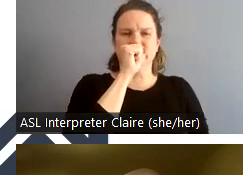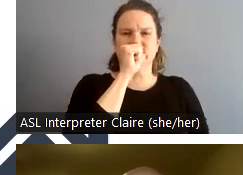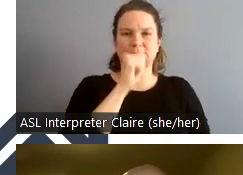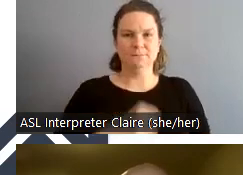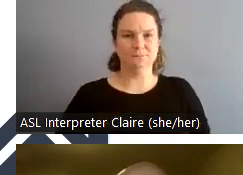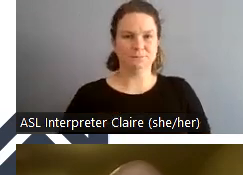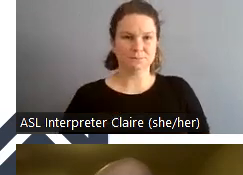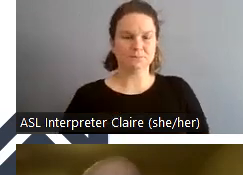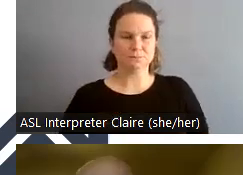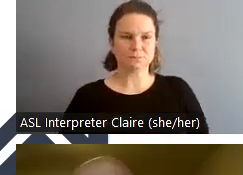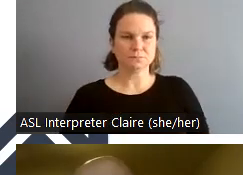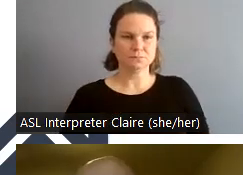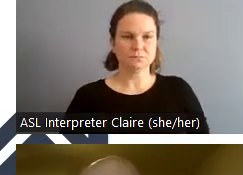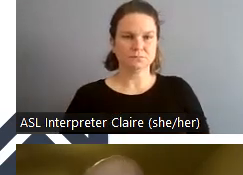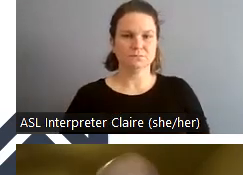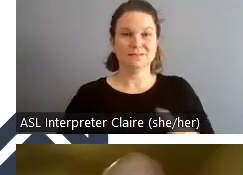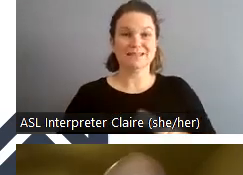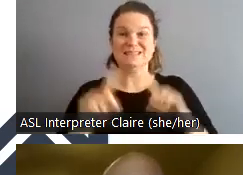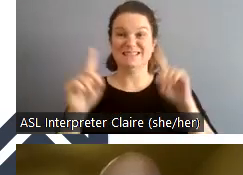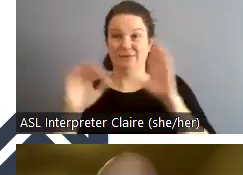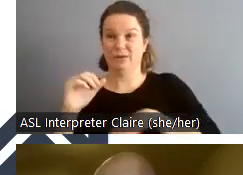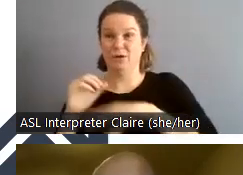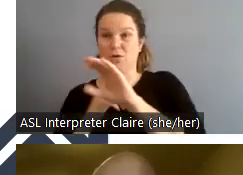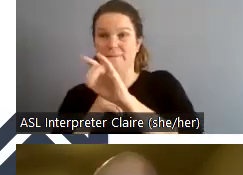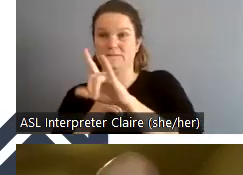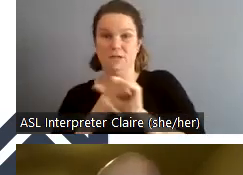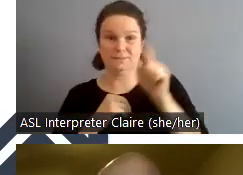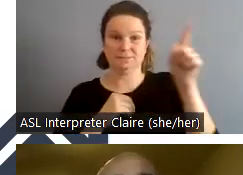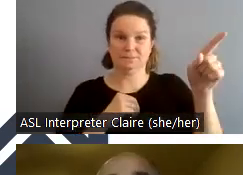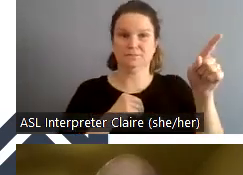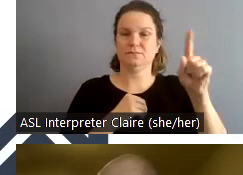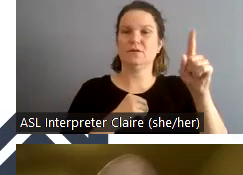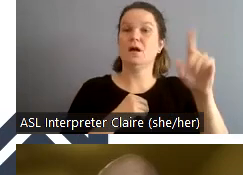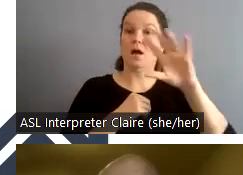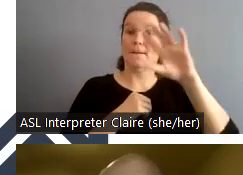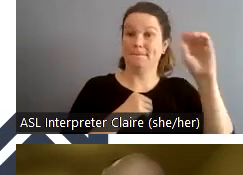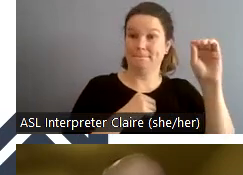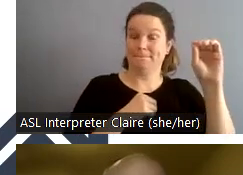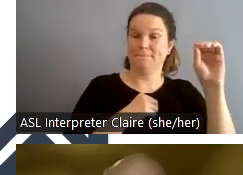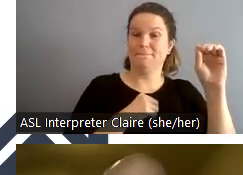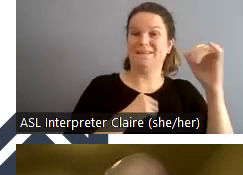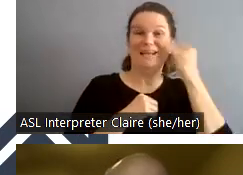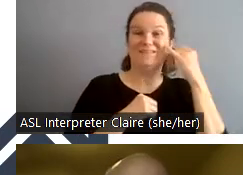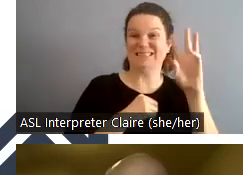So, unlike OFLA, a covered employer here is only, you know, only requires